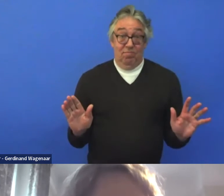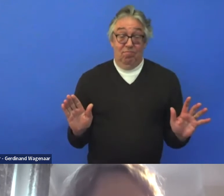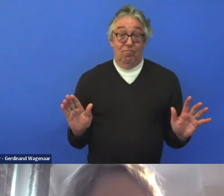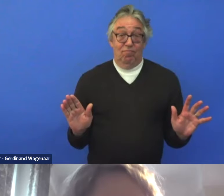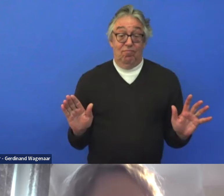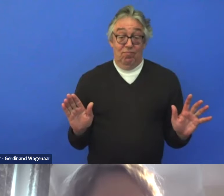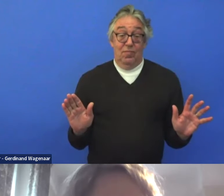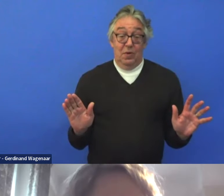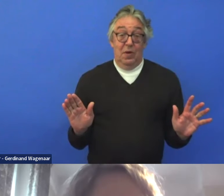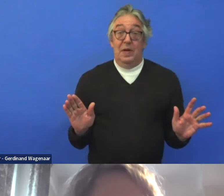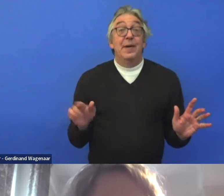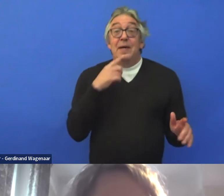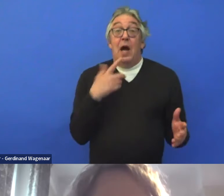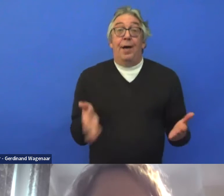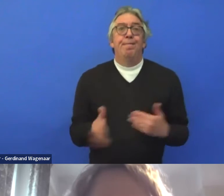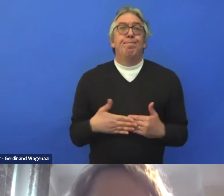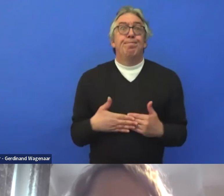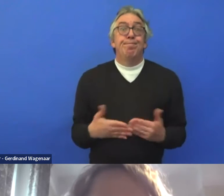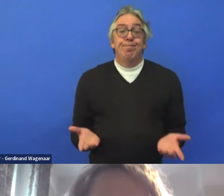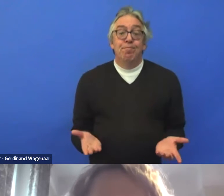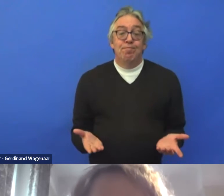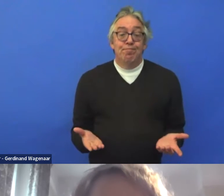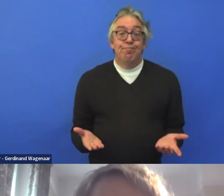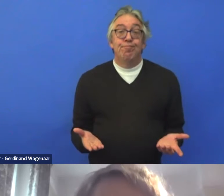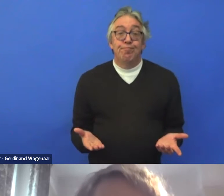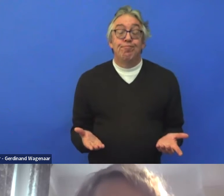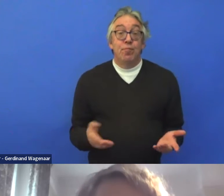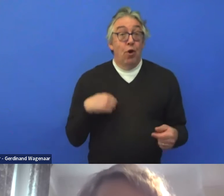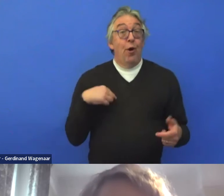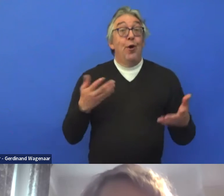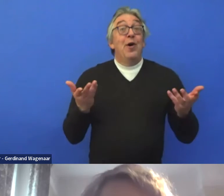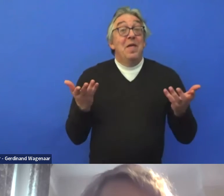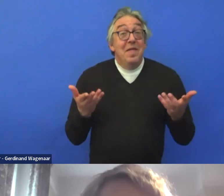We built up the relation with the employers.